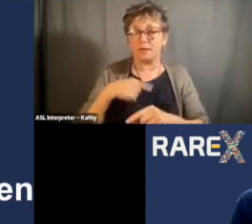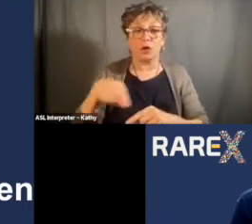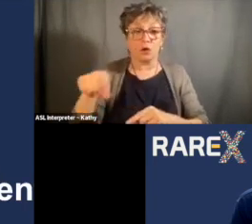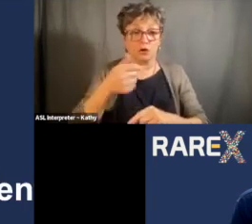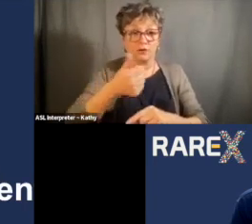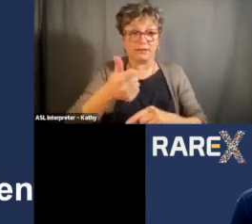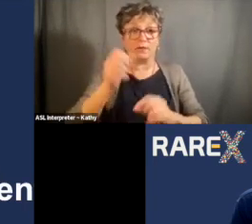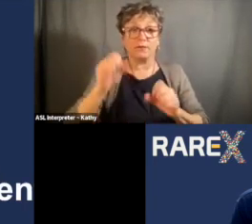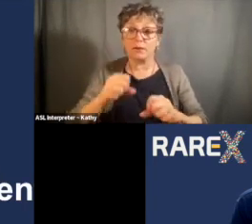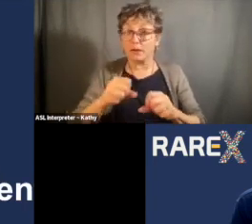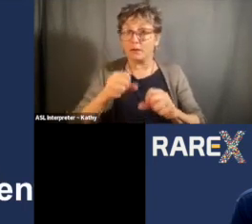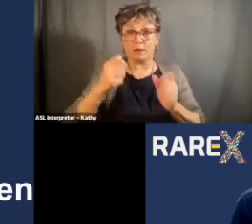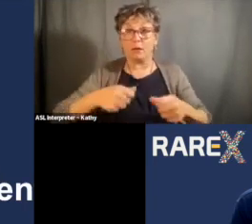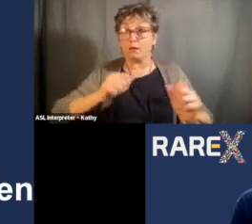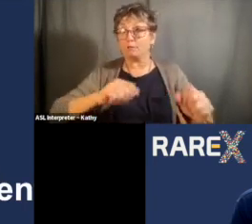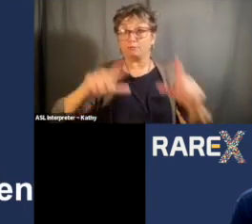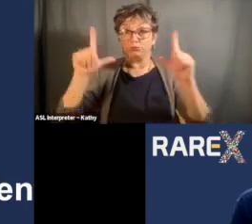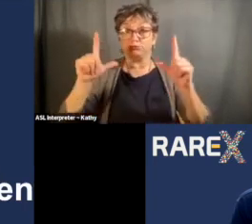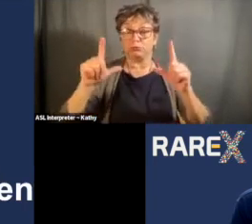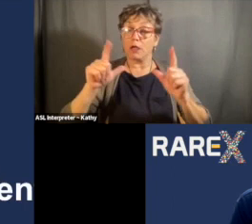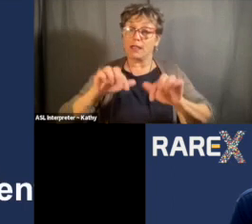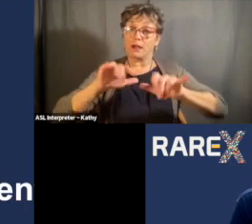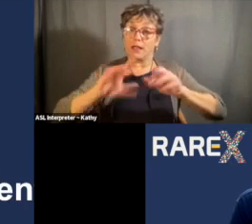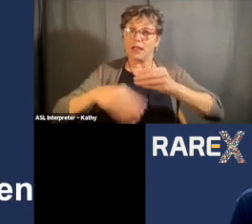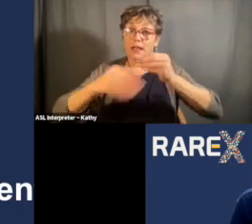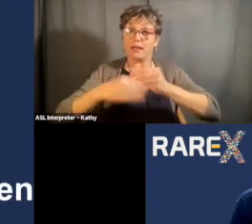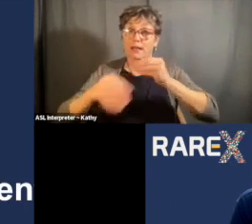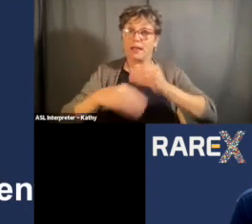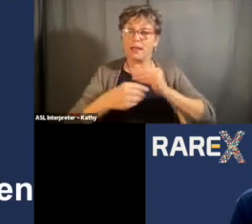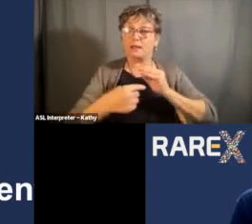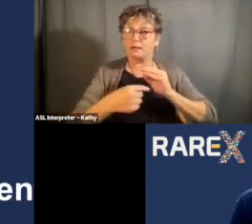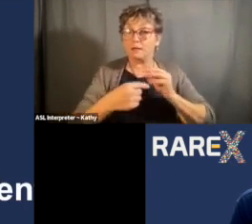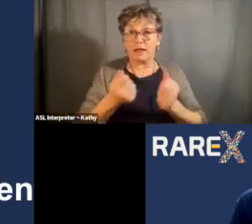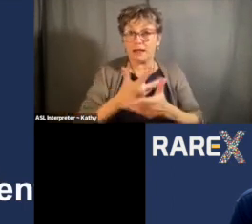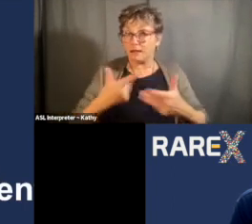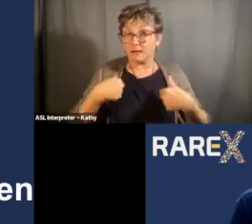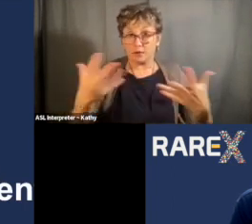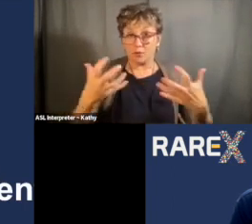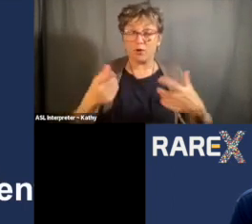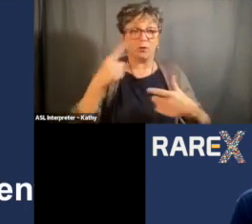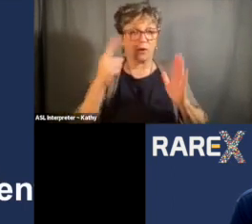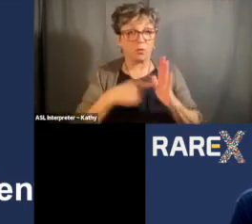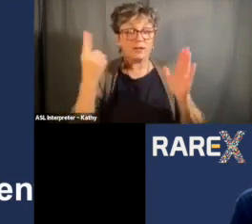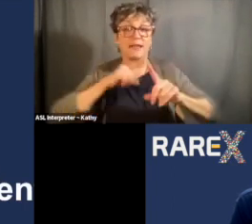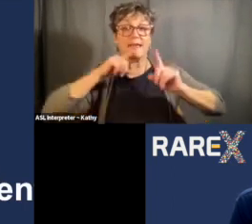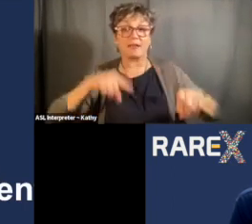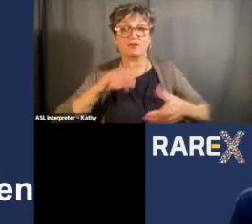at any time. This is not a study where you only can participate once a year, so we want you to think